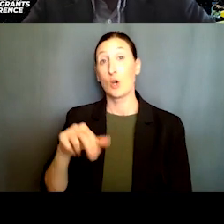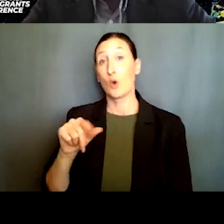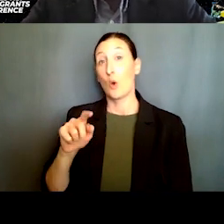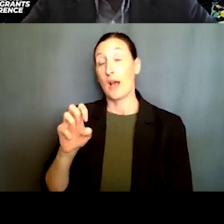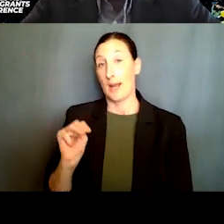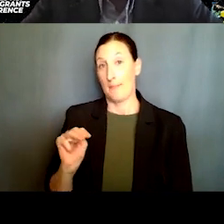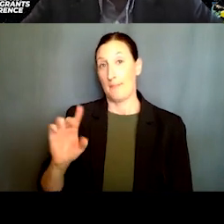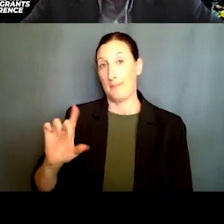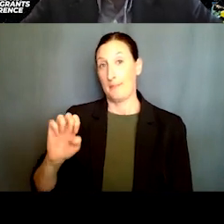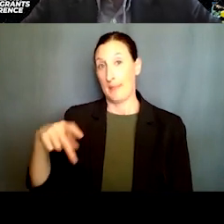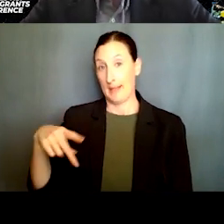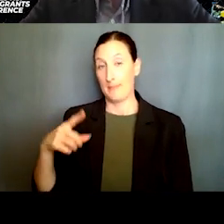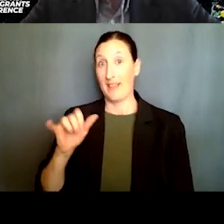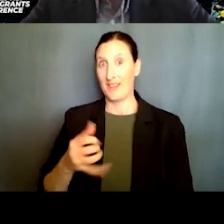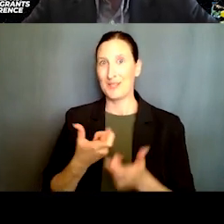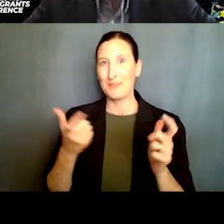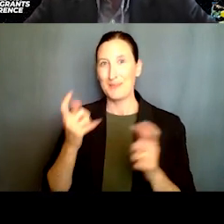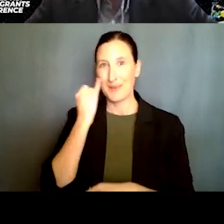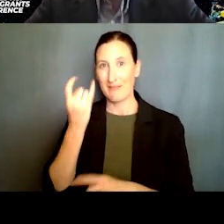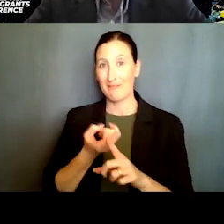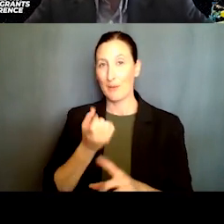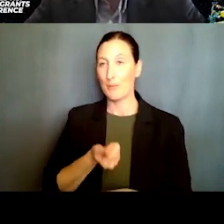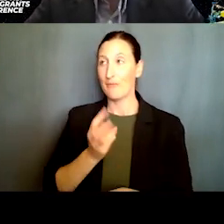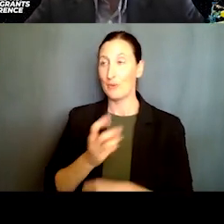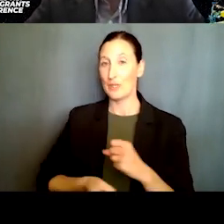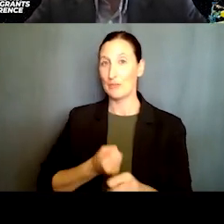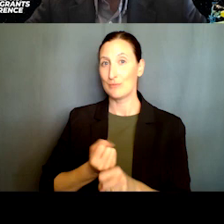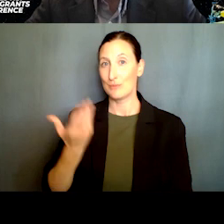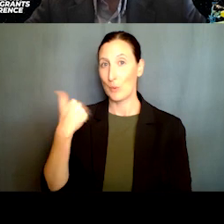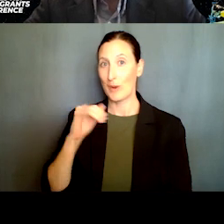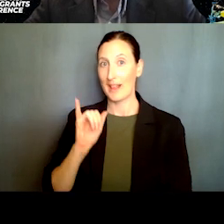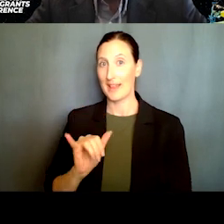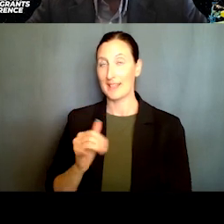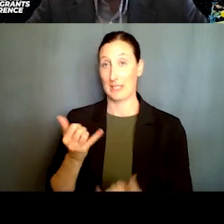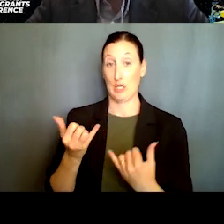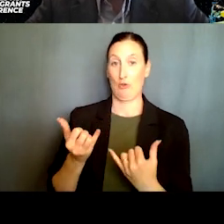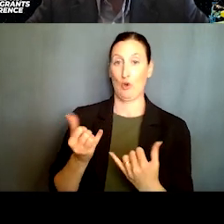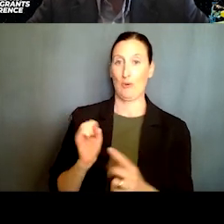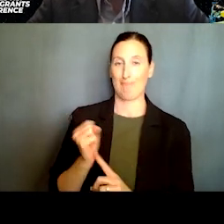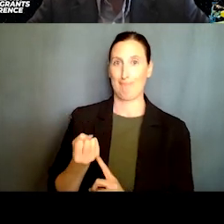the NSF 10 big ideas from a few years ago, that its current status,